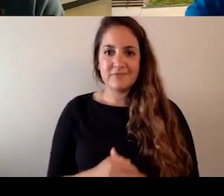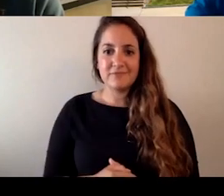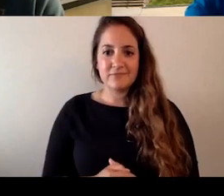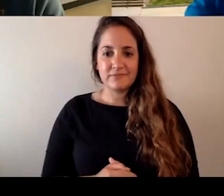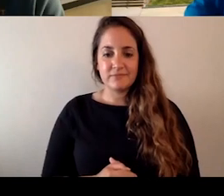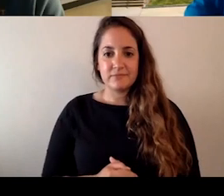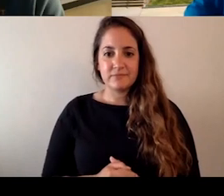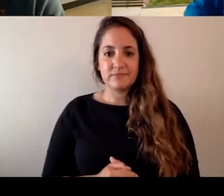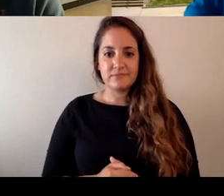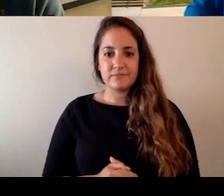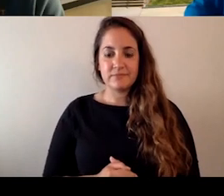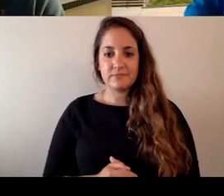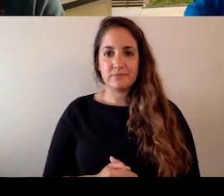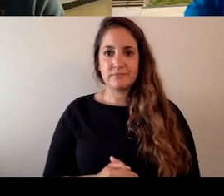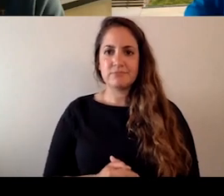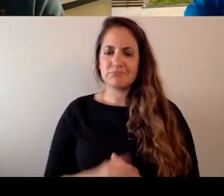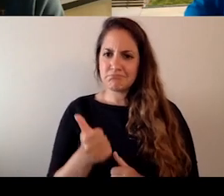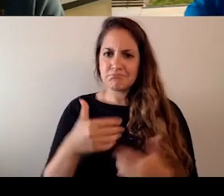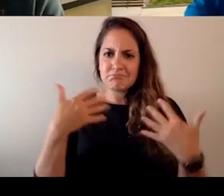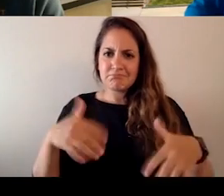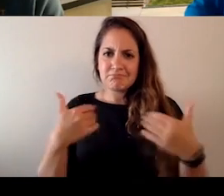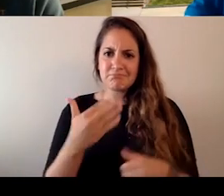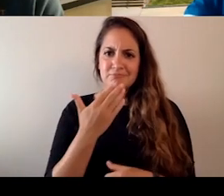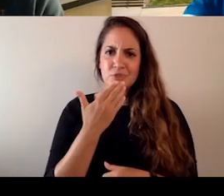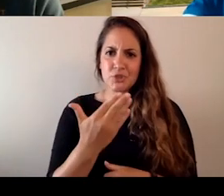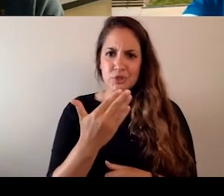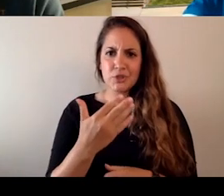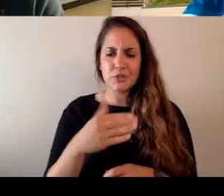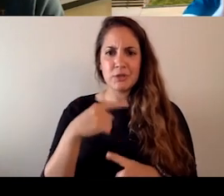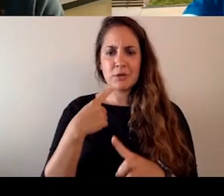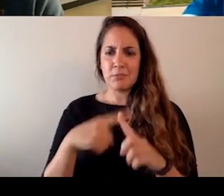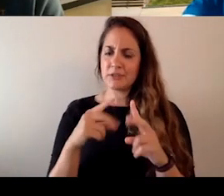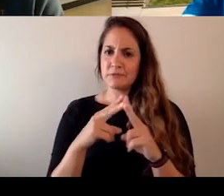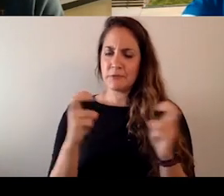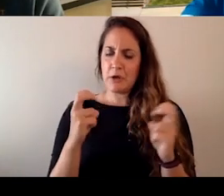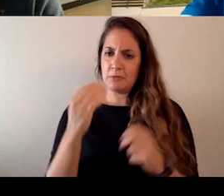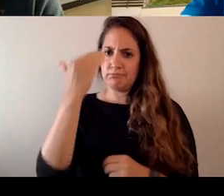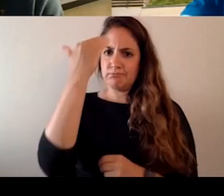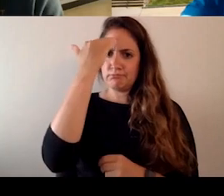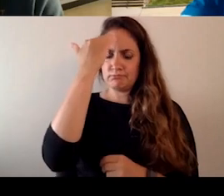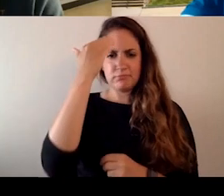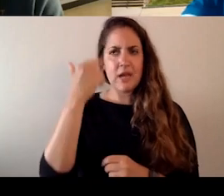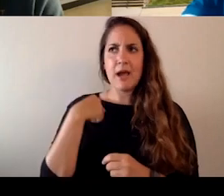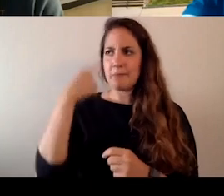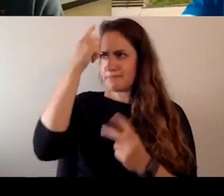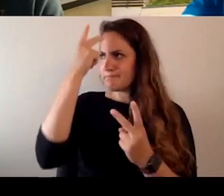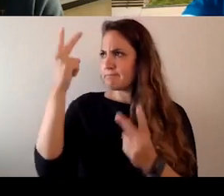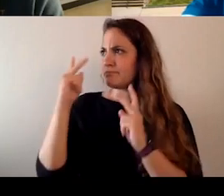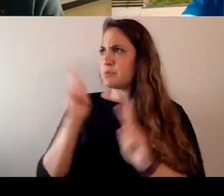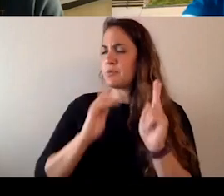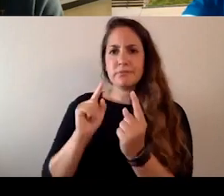Well, that's very good and also very insightful. I think about some of the individuals we've met on the road and they have a similar background in